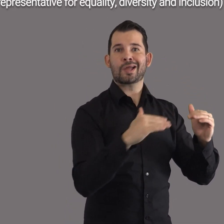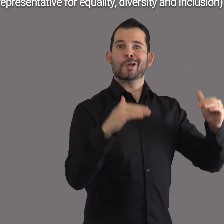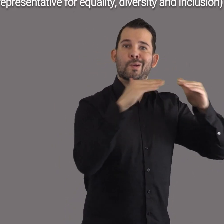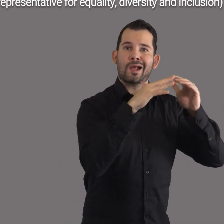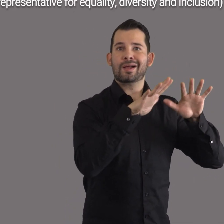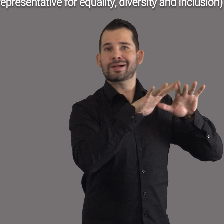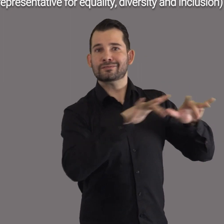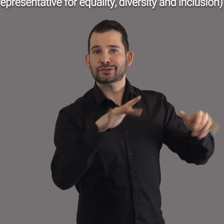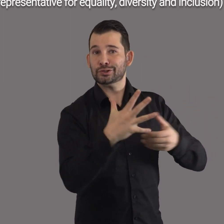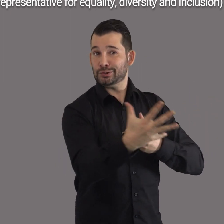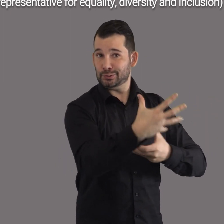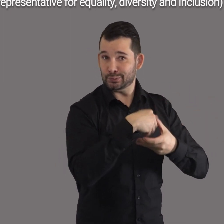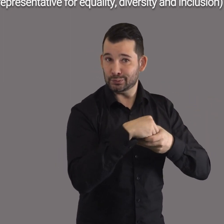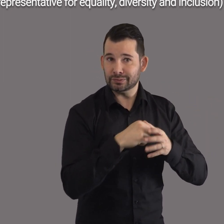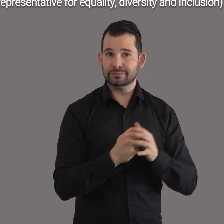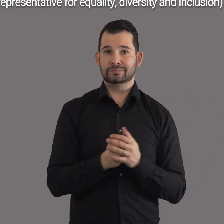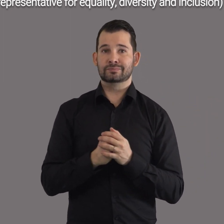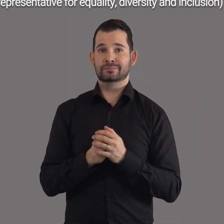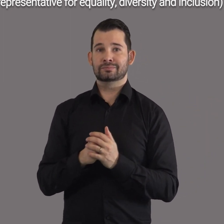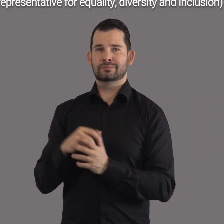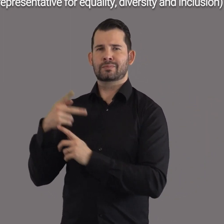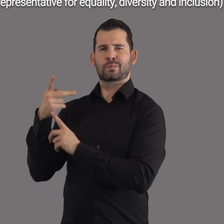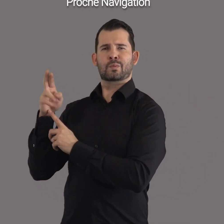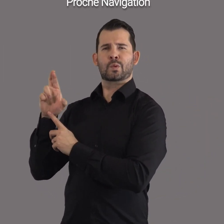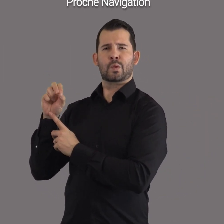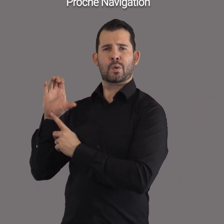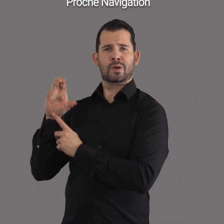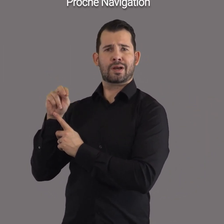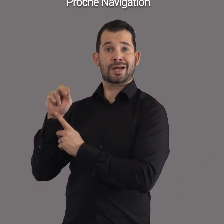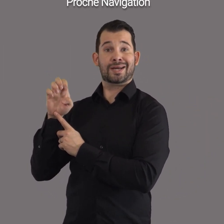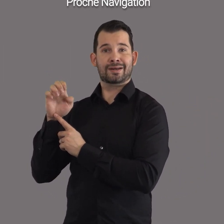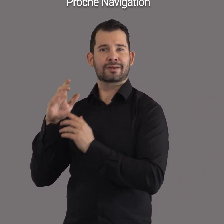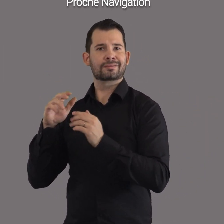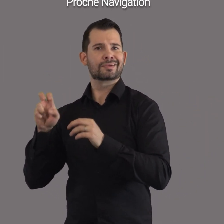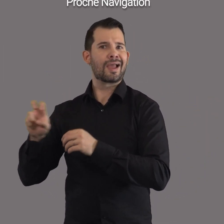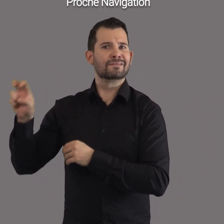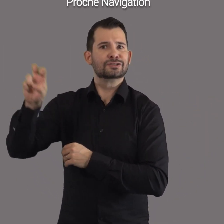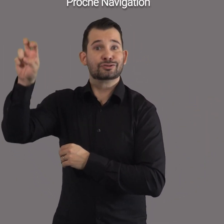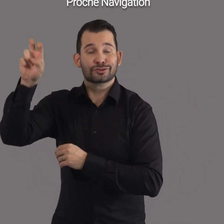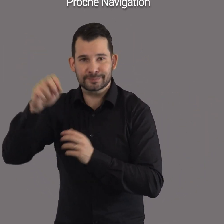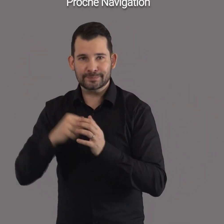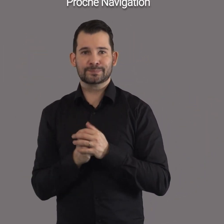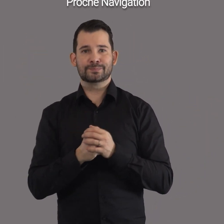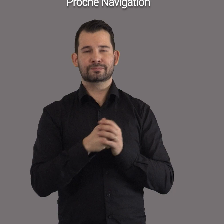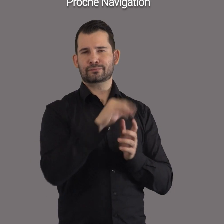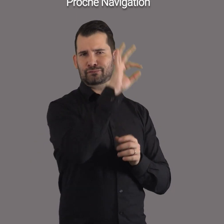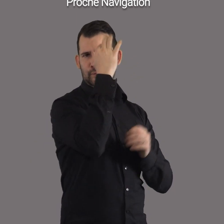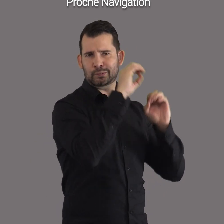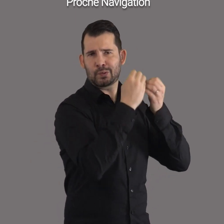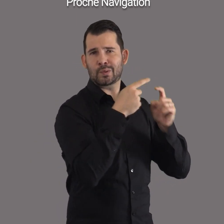(representative for equality, diversity and inclusion) Procne Navigation